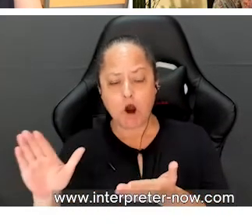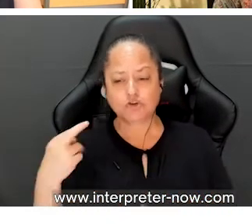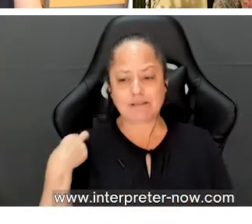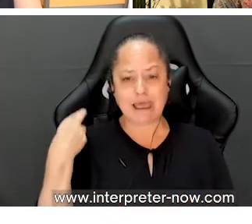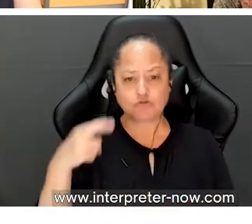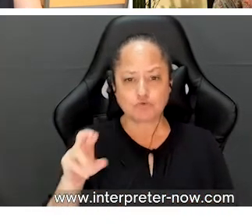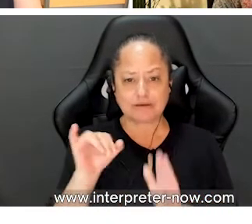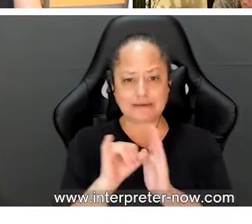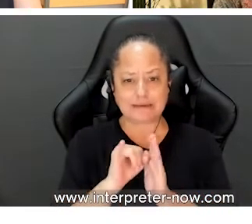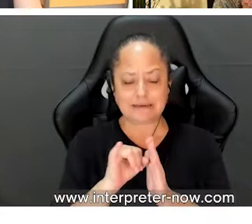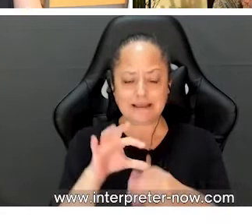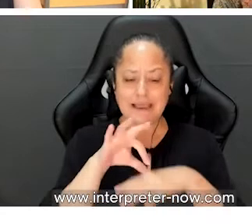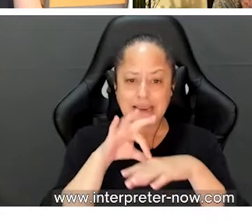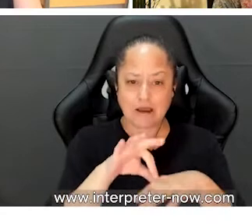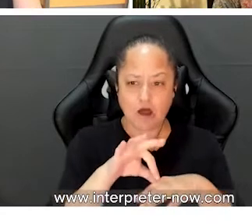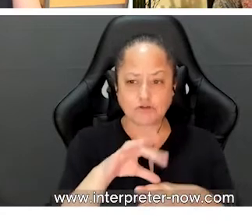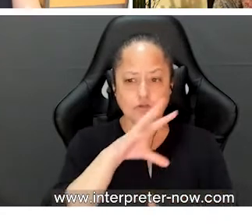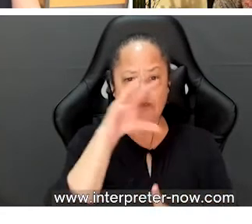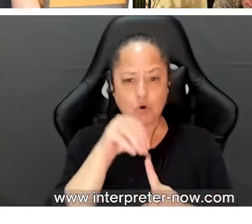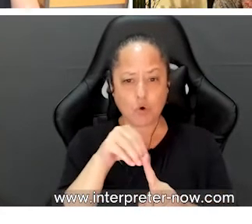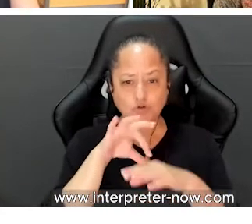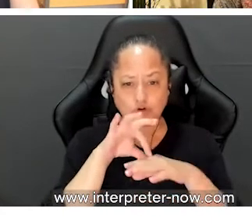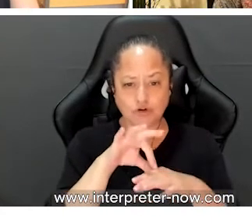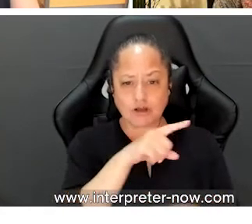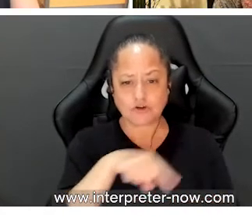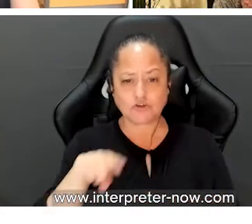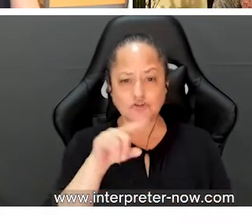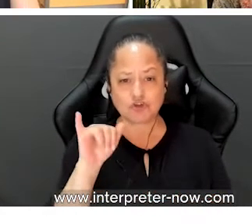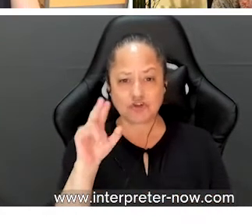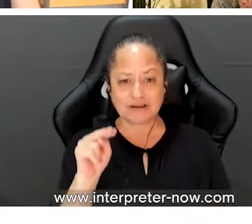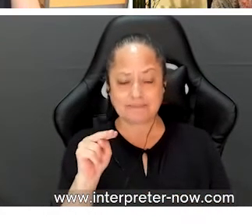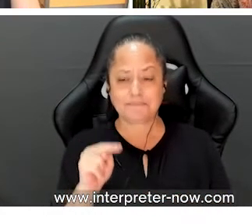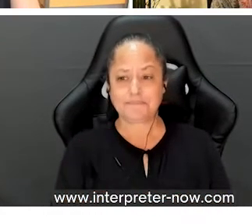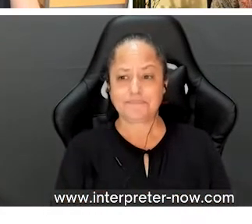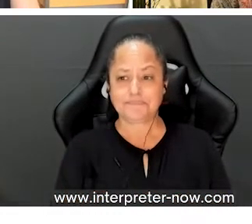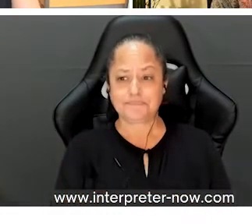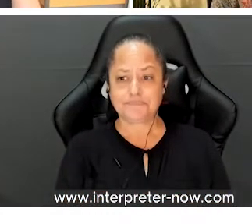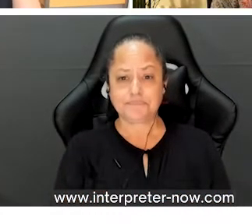identity in the context that you're in, the cultural context that you're in, right?